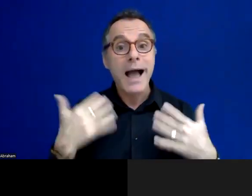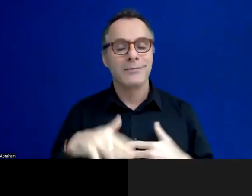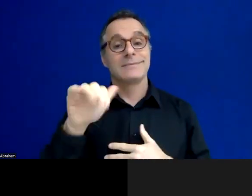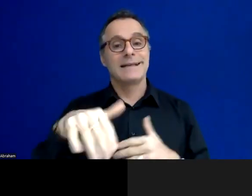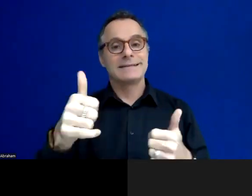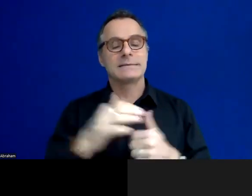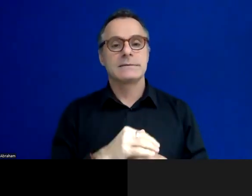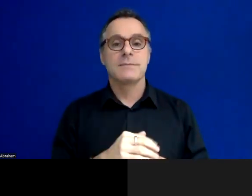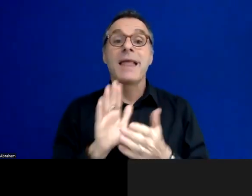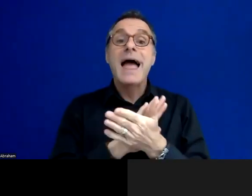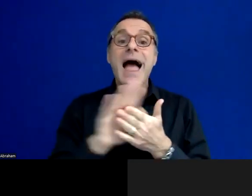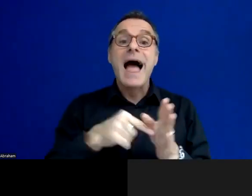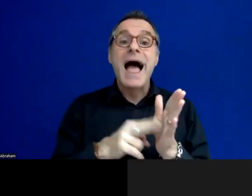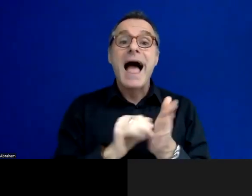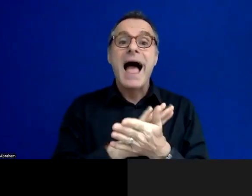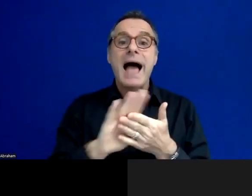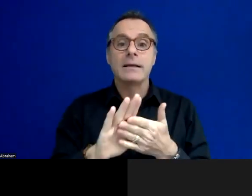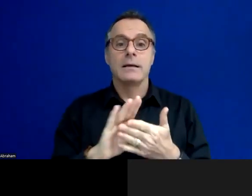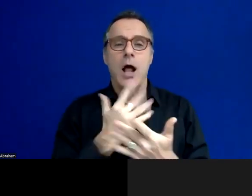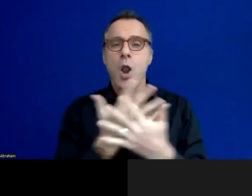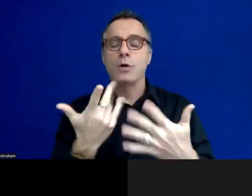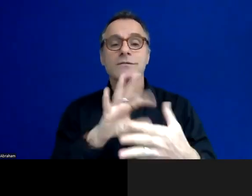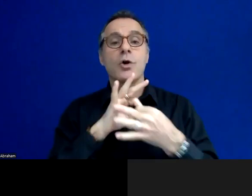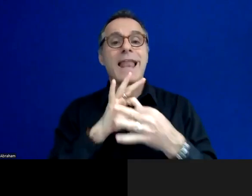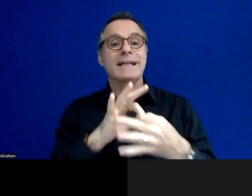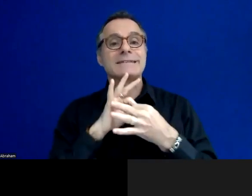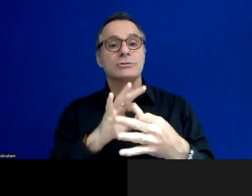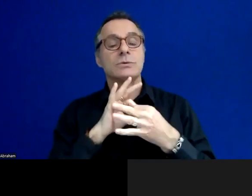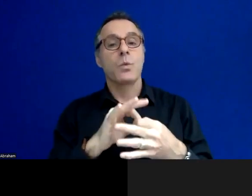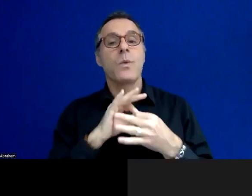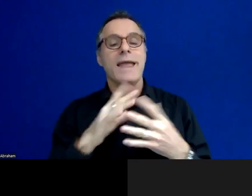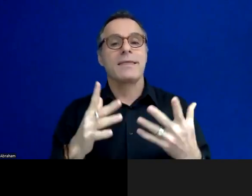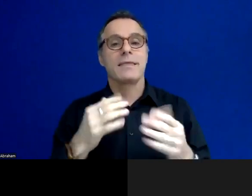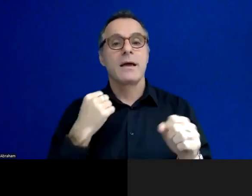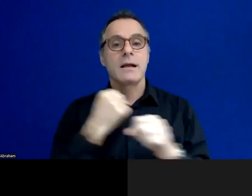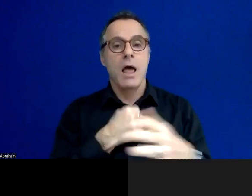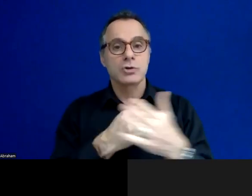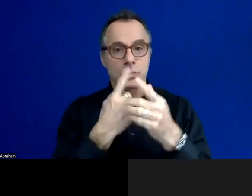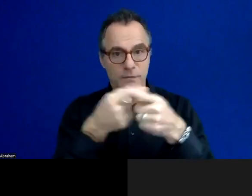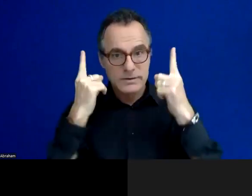Hannah had all these connections with Glasgow University and so on. She's represented, I think,